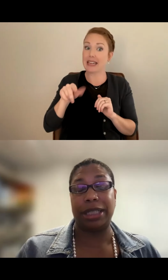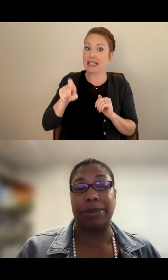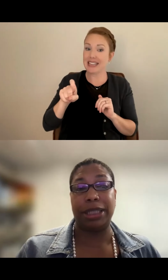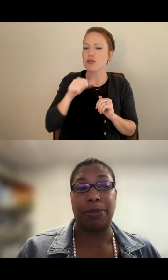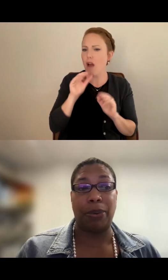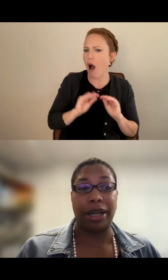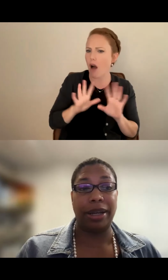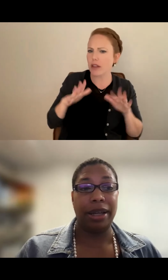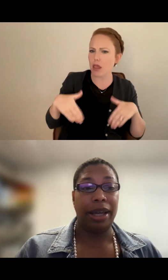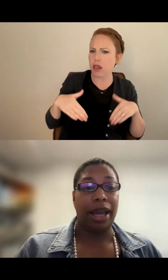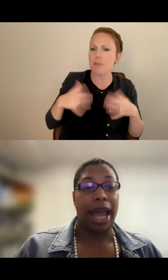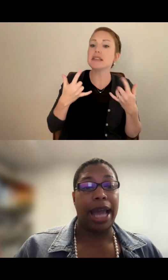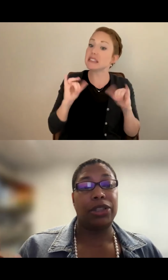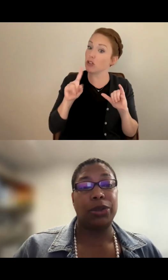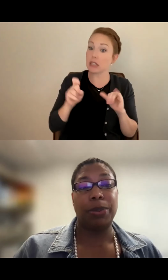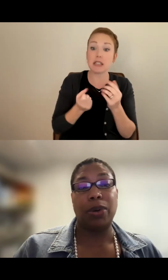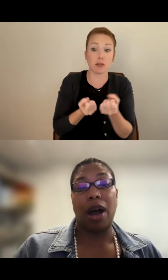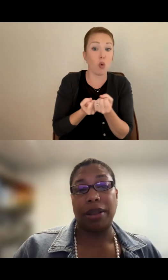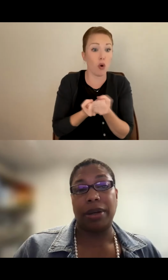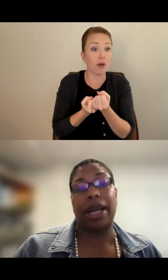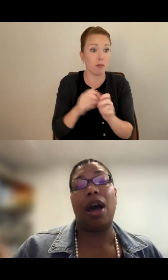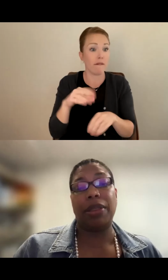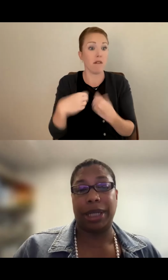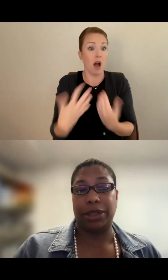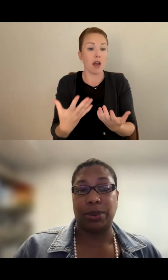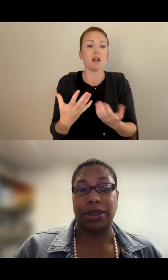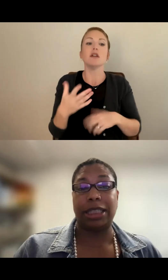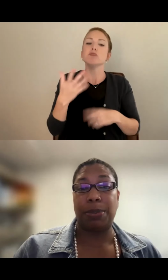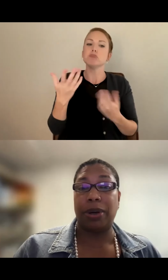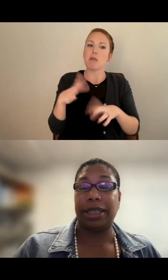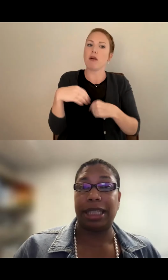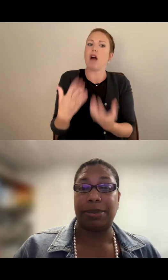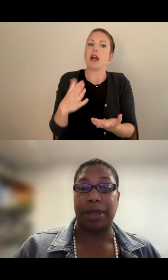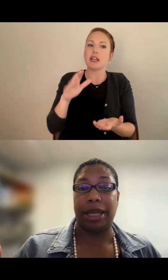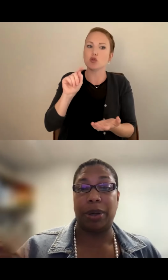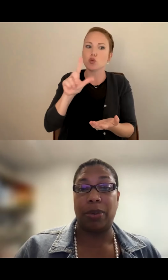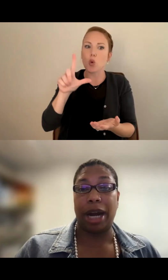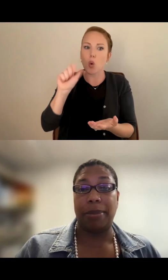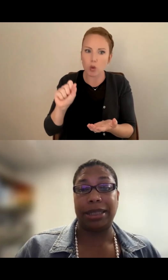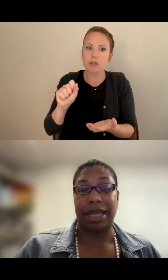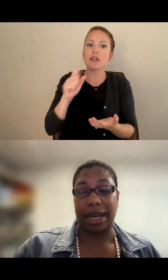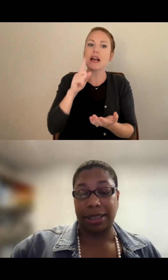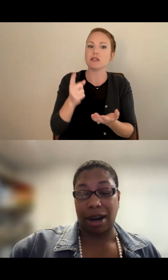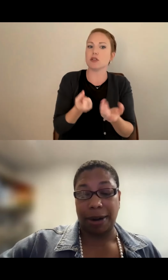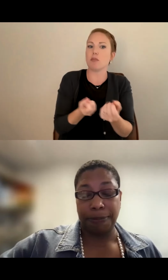need to be supported, and suitable authoring tools that support accessibility requirements in XR.